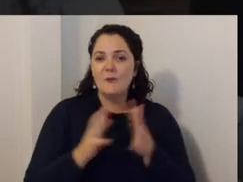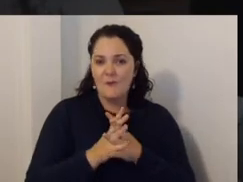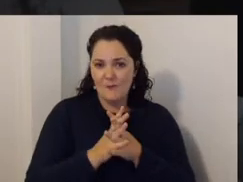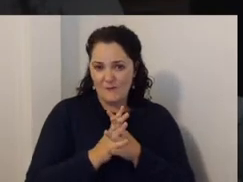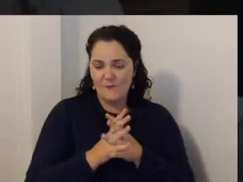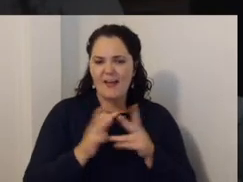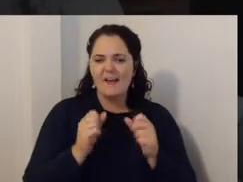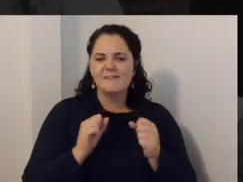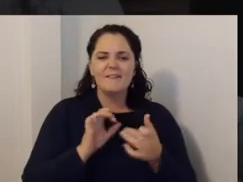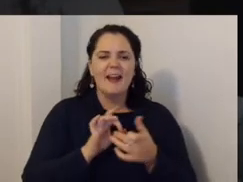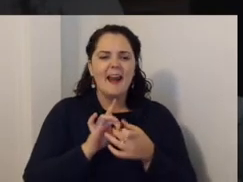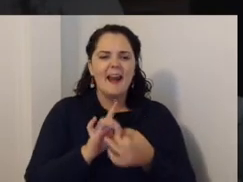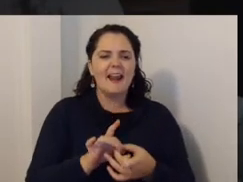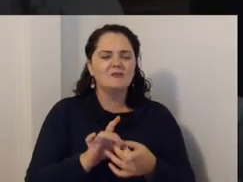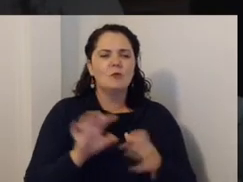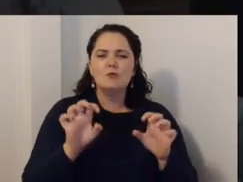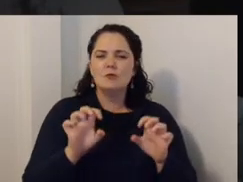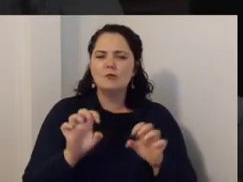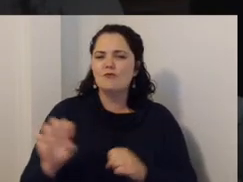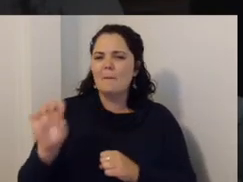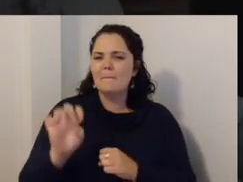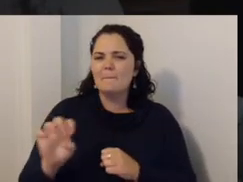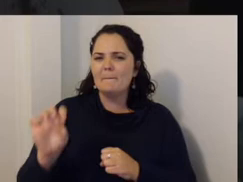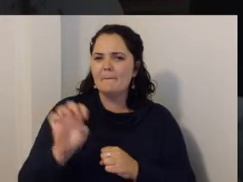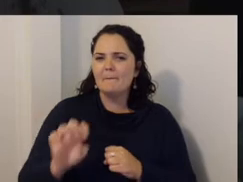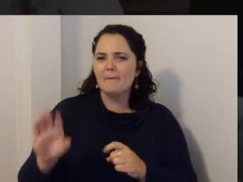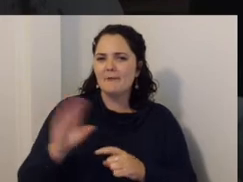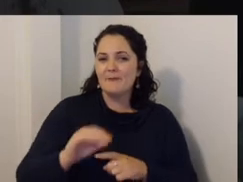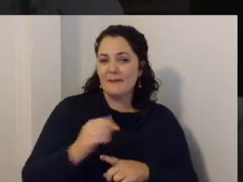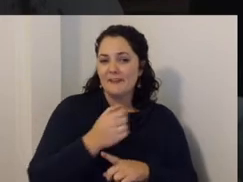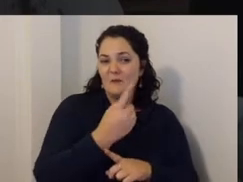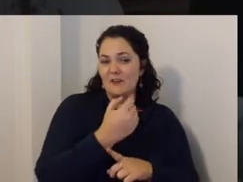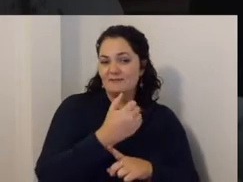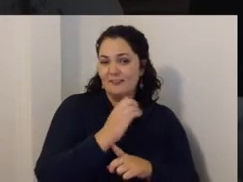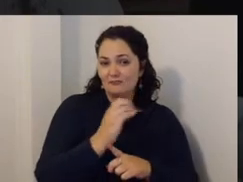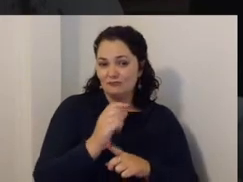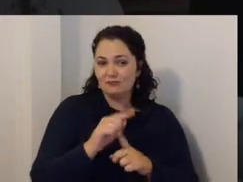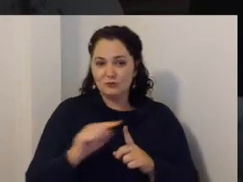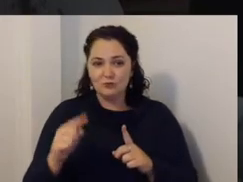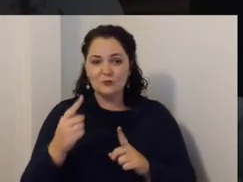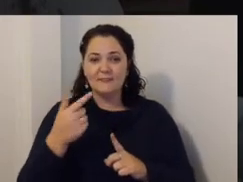European painting history from the 16th through to the 17th century and on to the 18th century